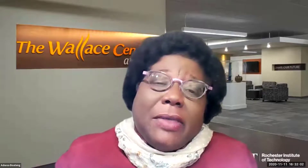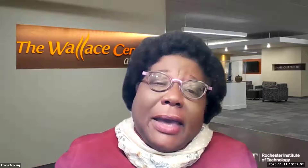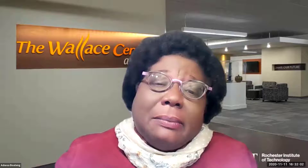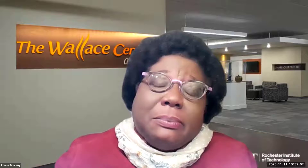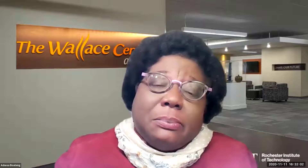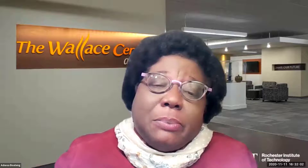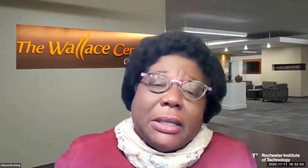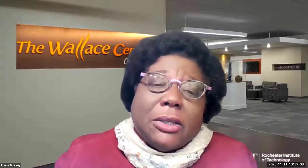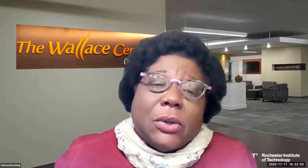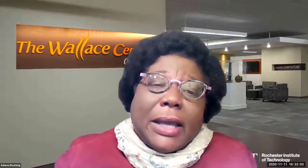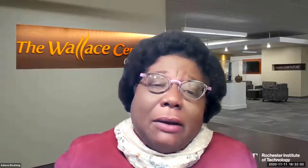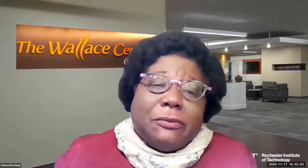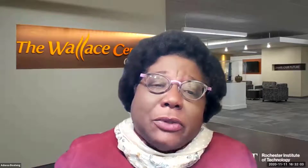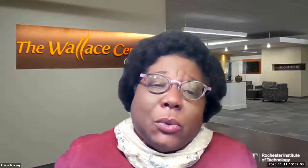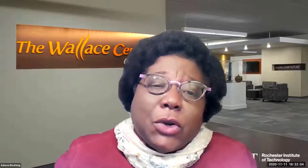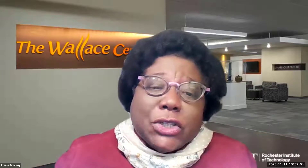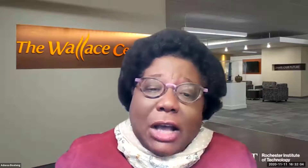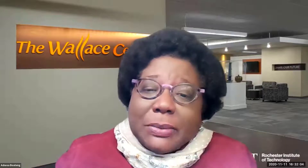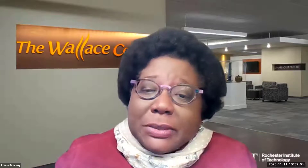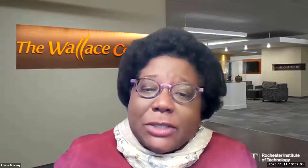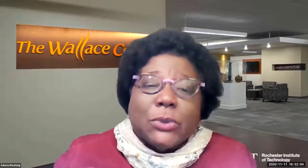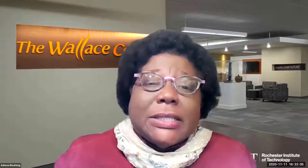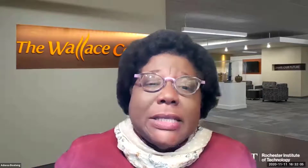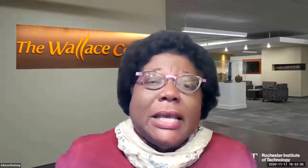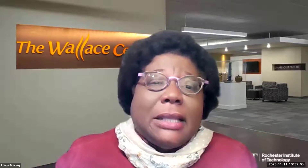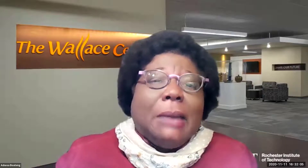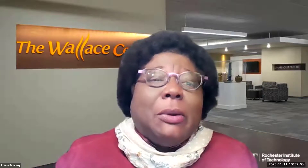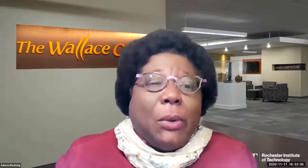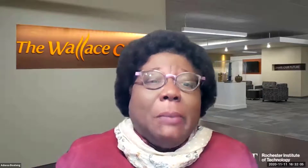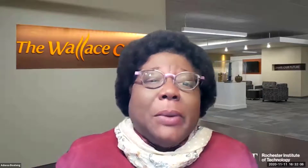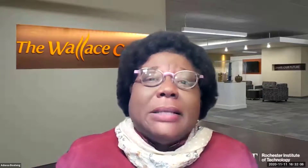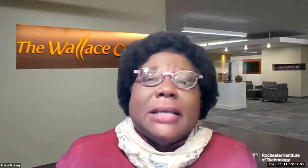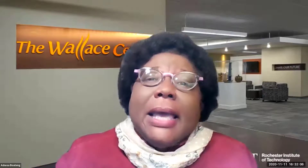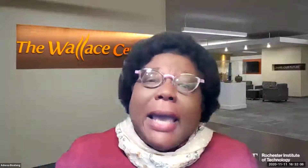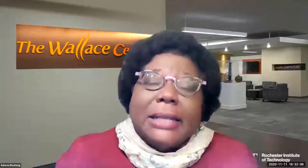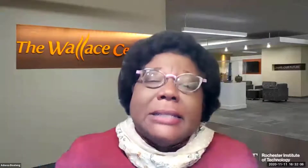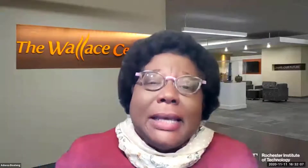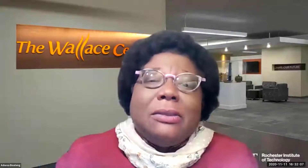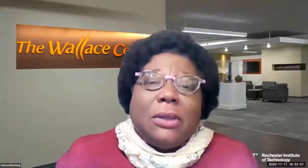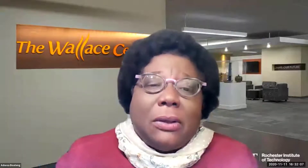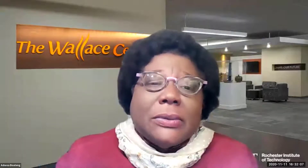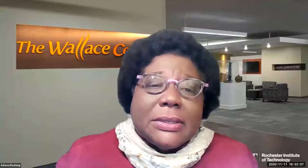workshops that you'll see at the library webpage and attended those